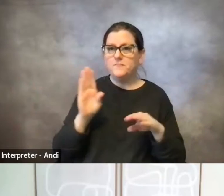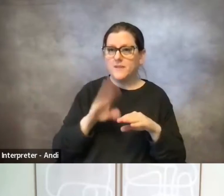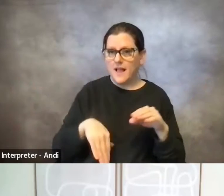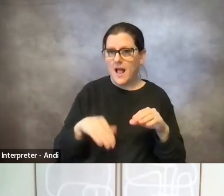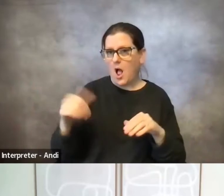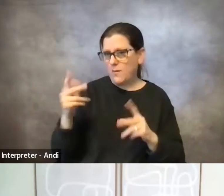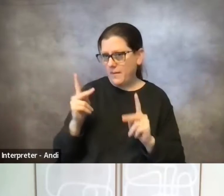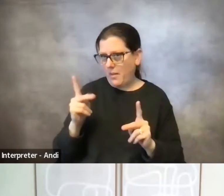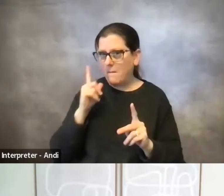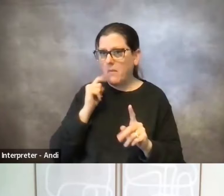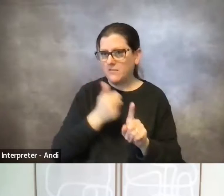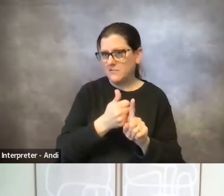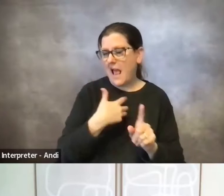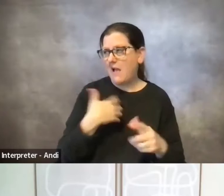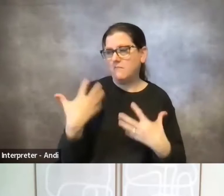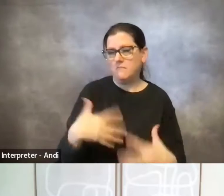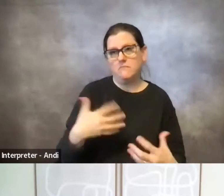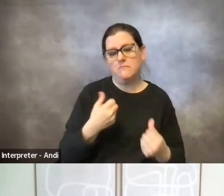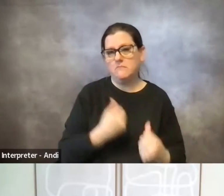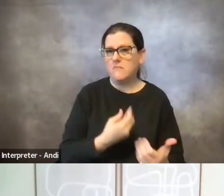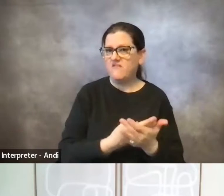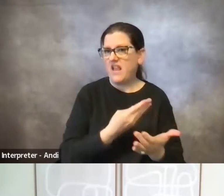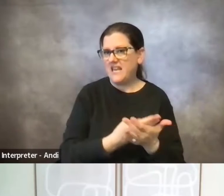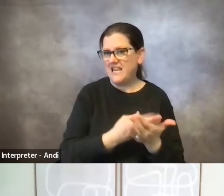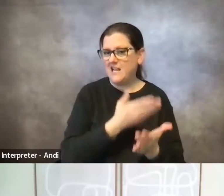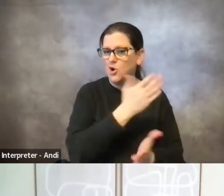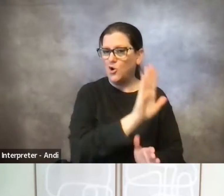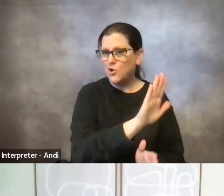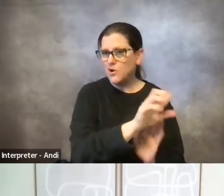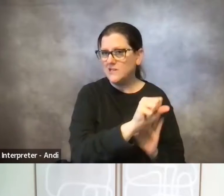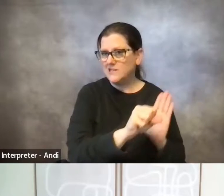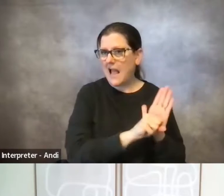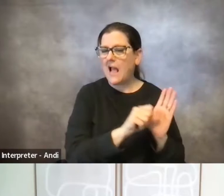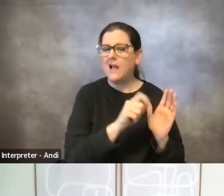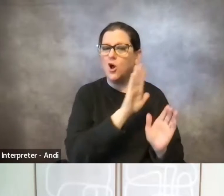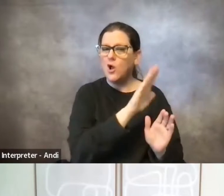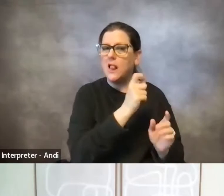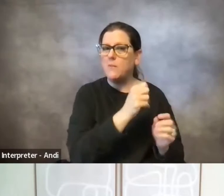she has such great funding streams in her state. So it's a little bit more comprehensive than some states are able to